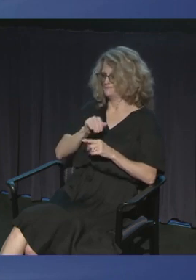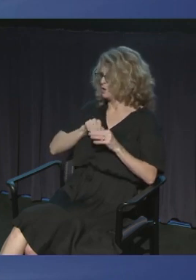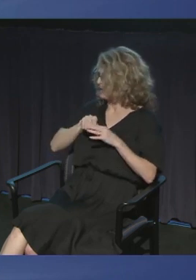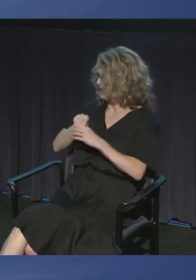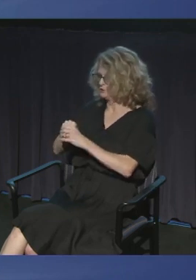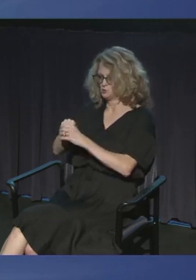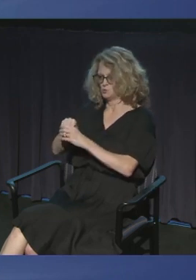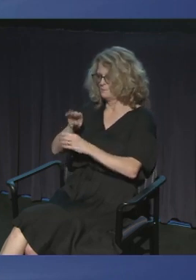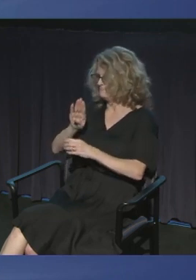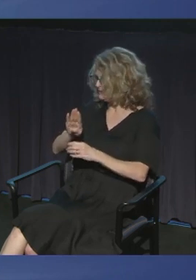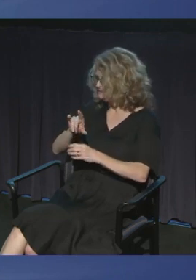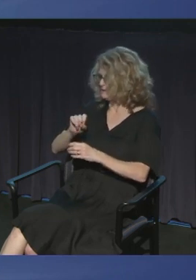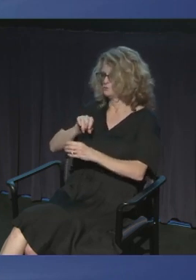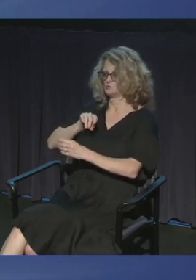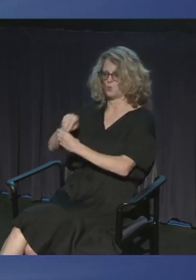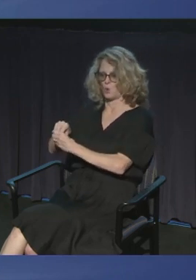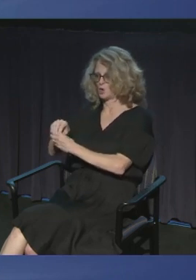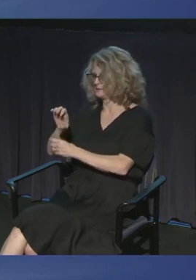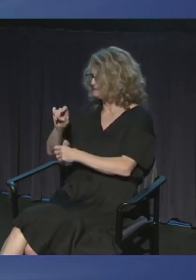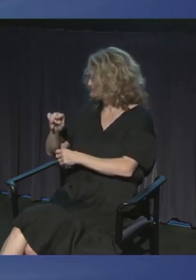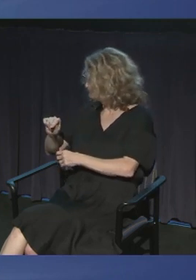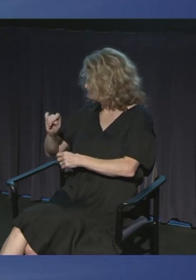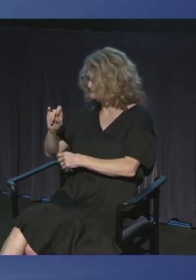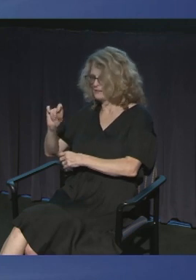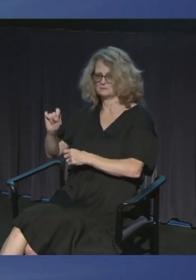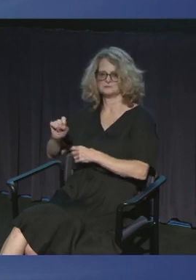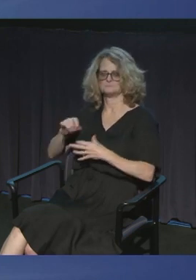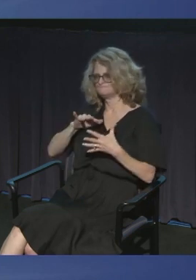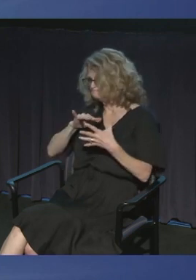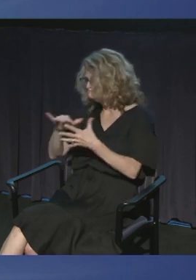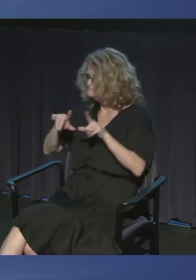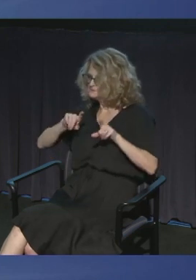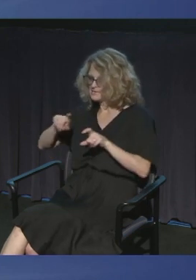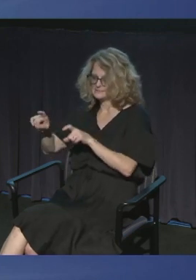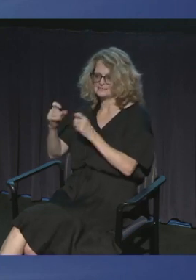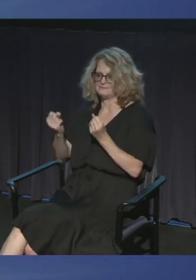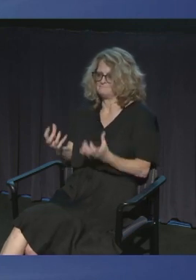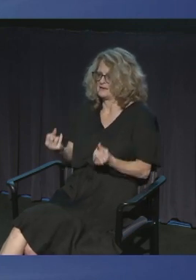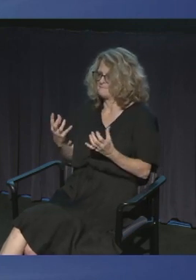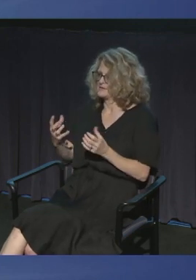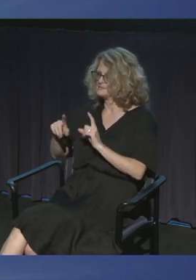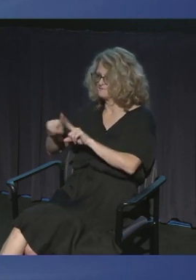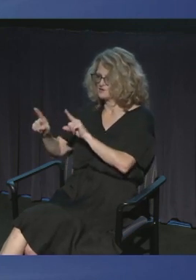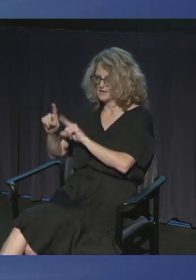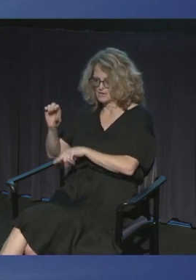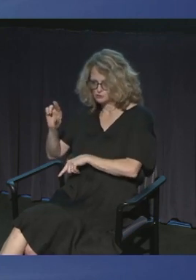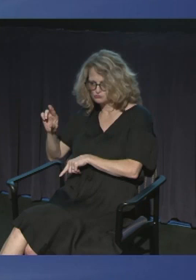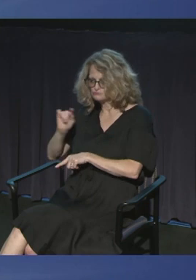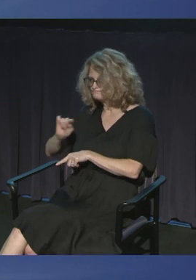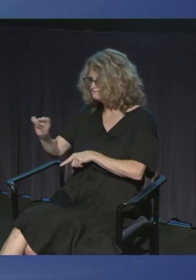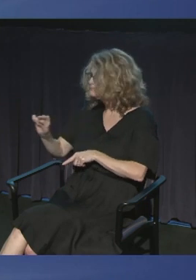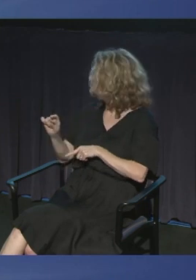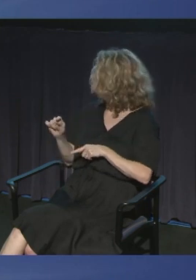DELIVERED IS A LIQUID ANTIPARTICLE AND THESE LIQUIDS ARE NOT KNOWN TO GO INTO T CELLS AND B CELLS IN HIGH AMOUNTS AND IT WAS TESTED IN MULTIPLE CANCERS INCLUDING MANY OF THESE AND IT DOES NOT